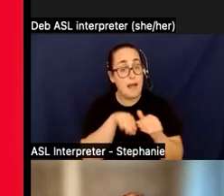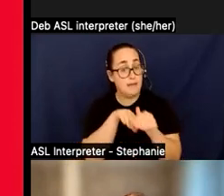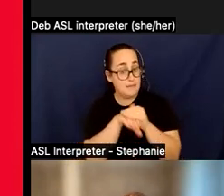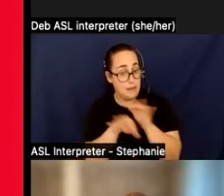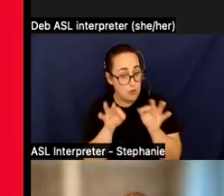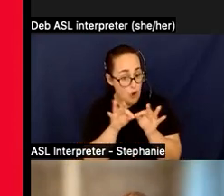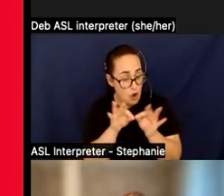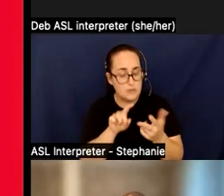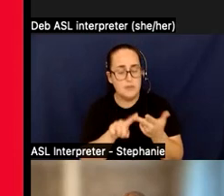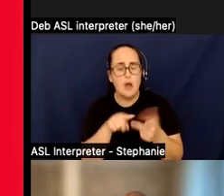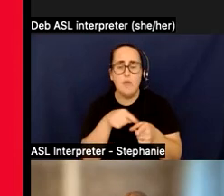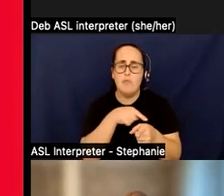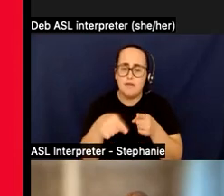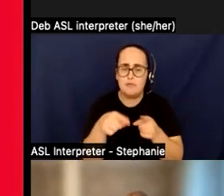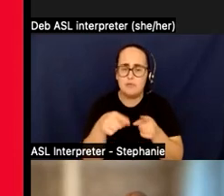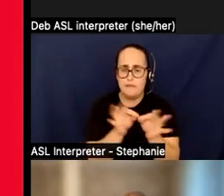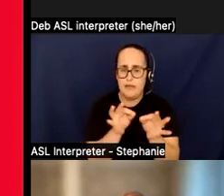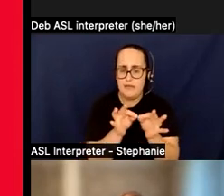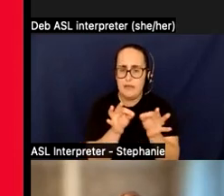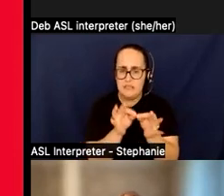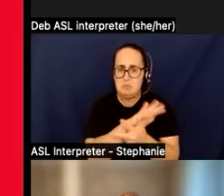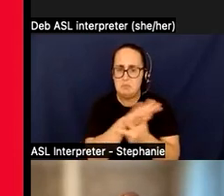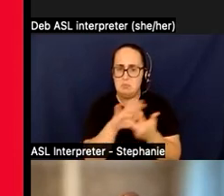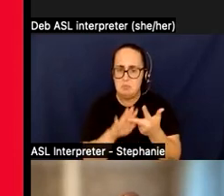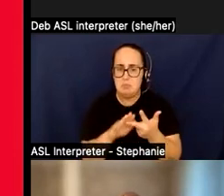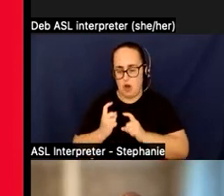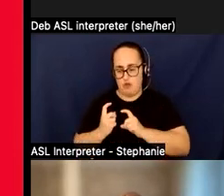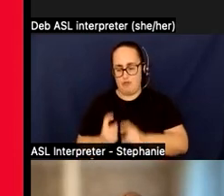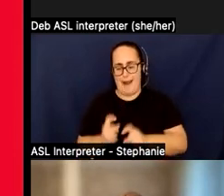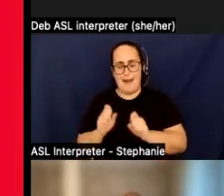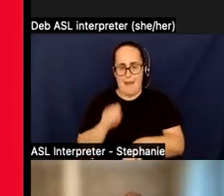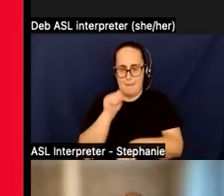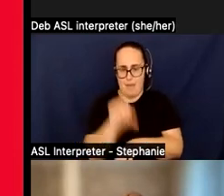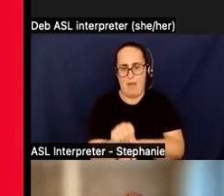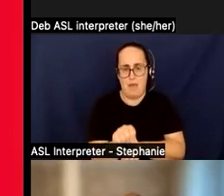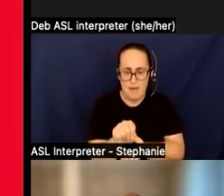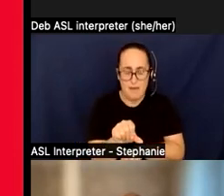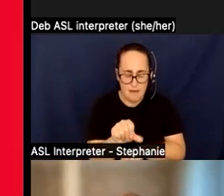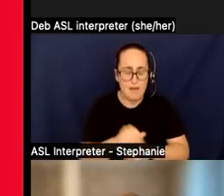all things that this grant can pay for and it will also cover things that this